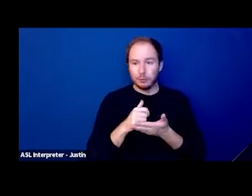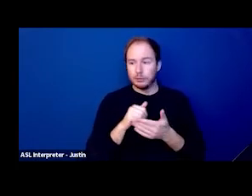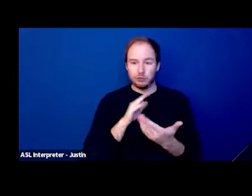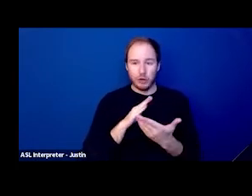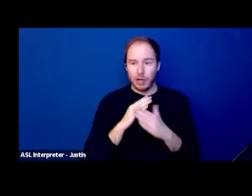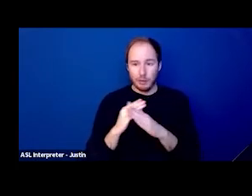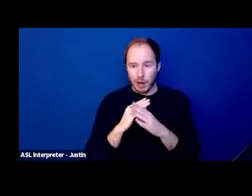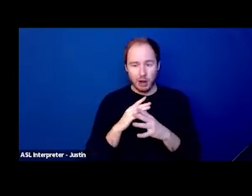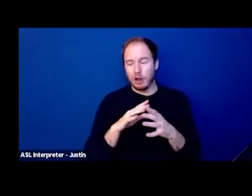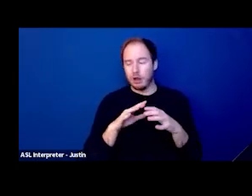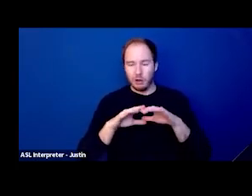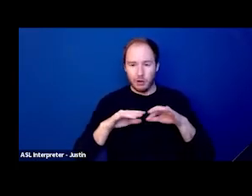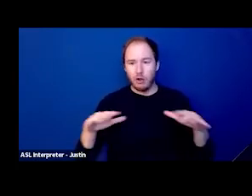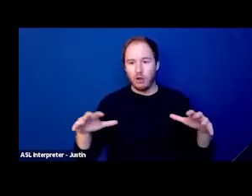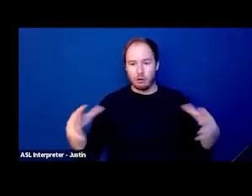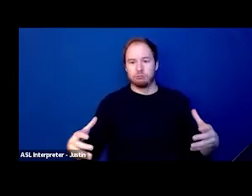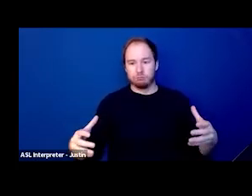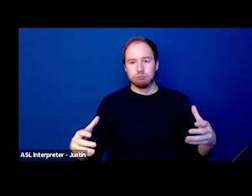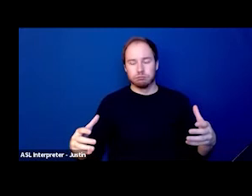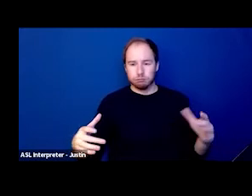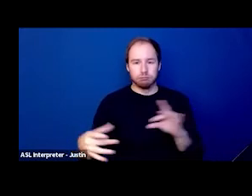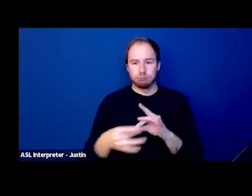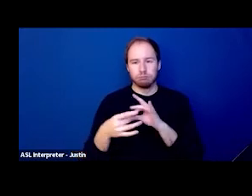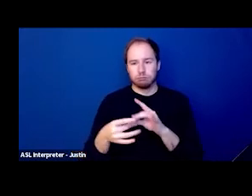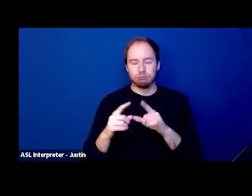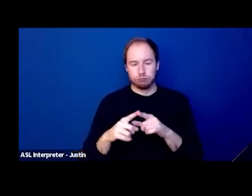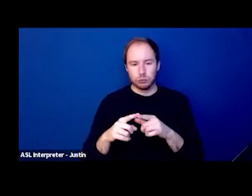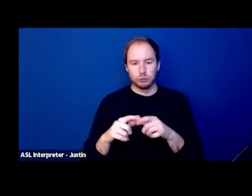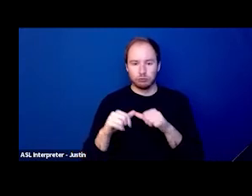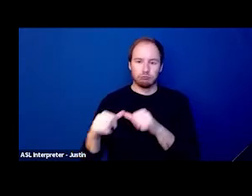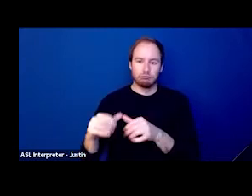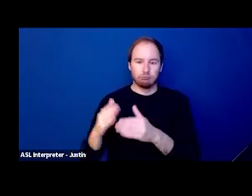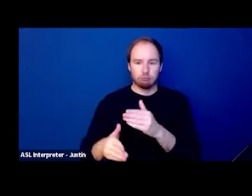that may be in place to housing placement and housing long term stability.